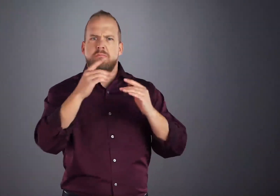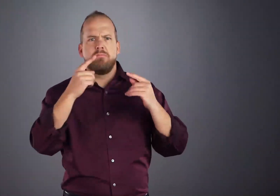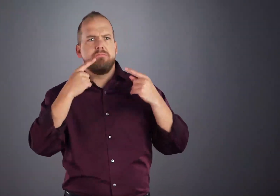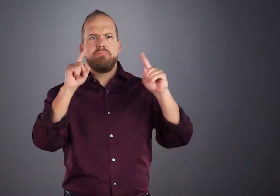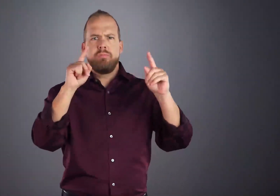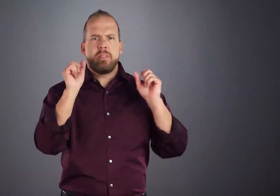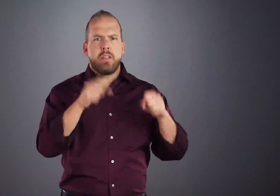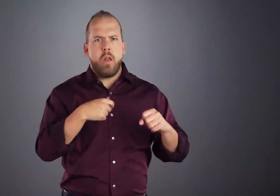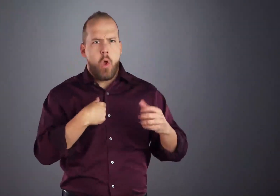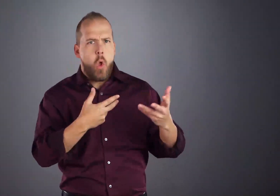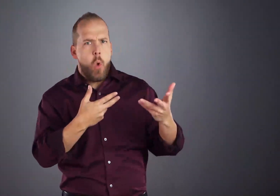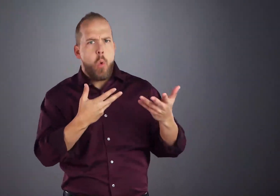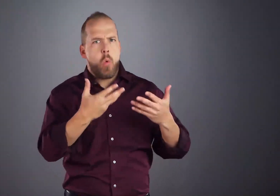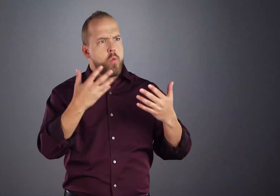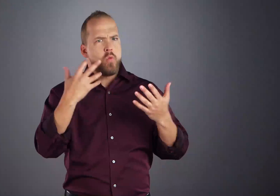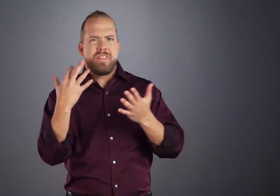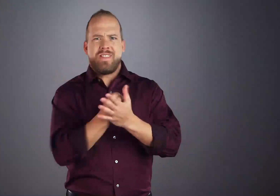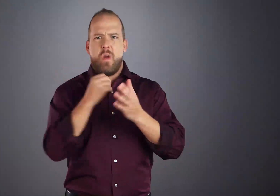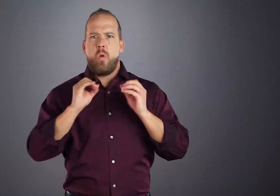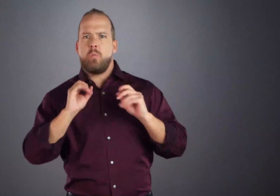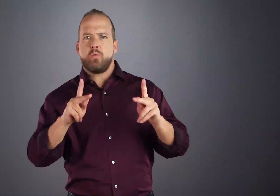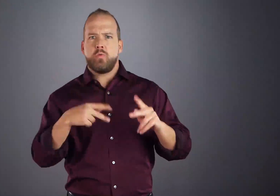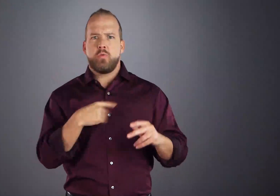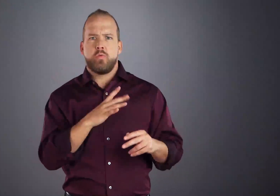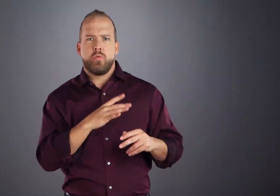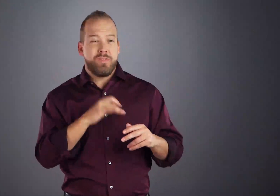and that chance vanished.